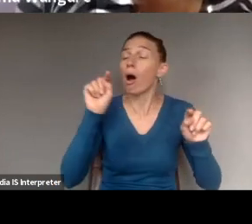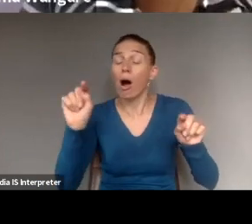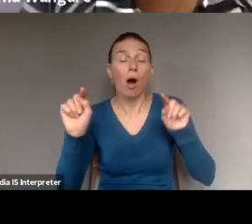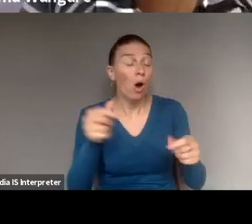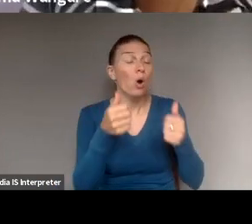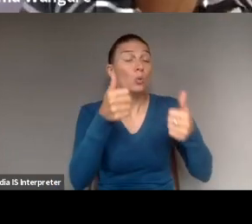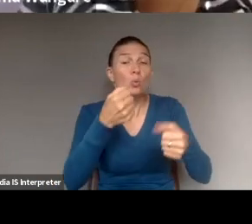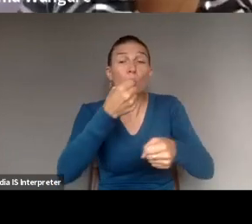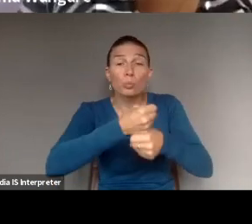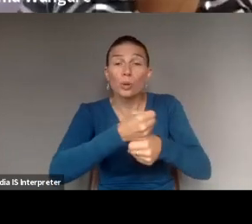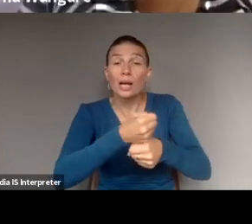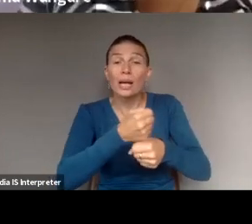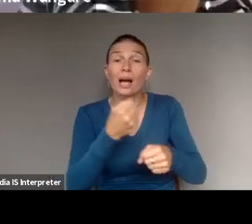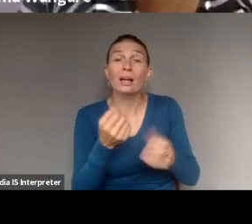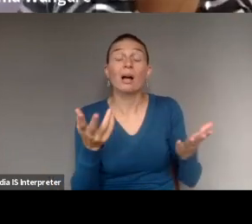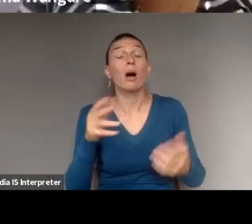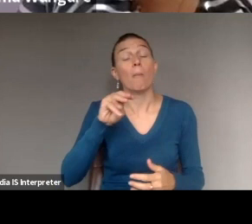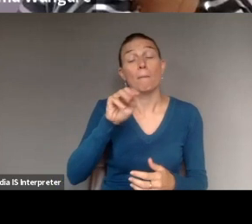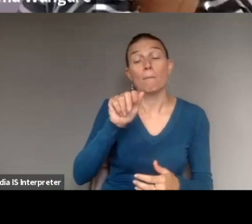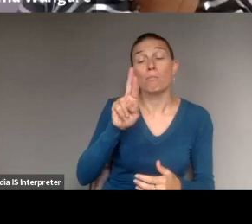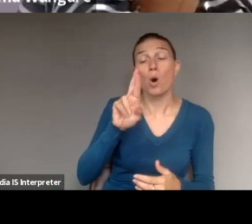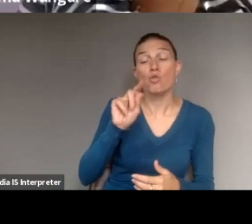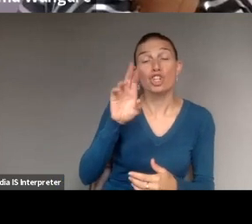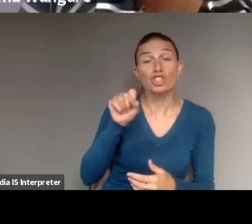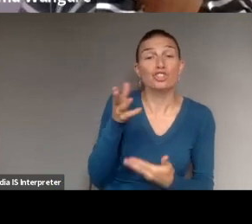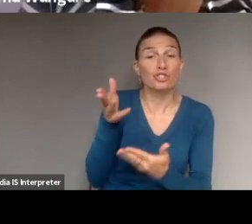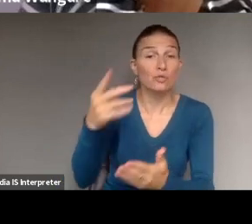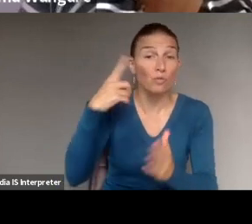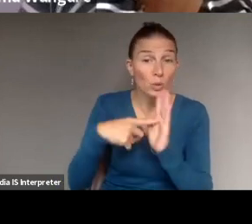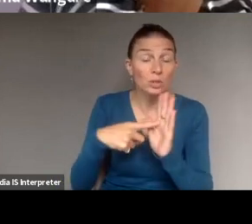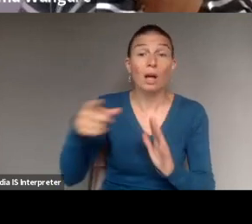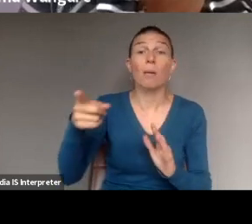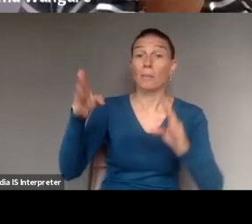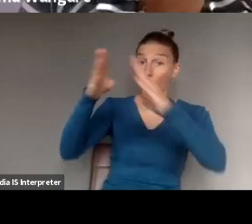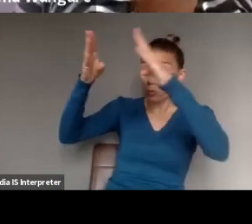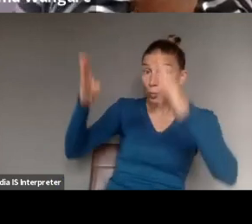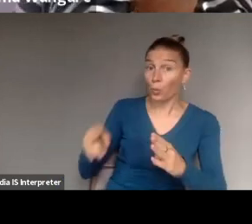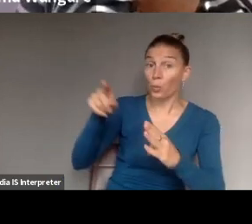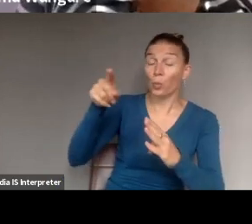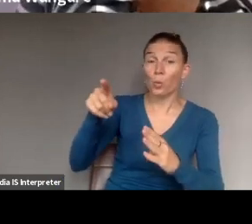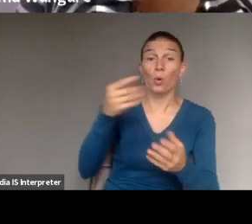So for example, in Mauritius we have home delivery of food to households of persons with disabilities.